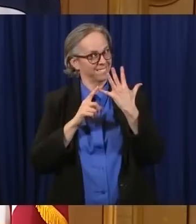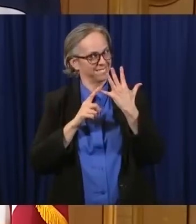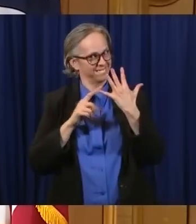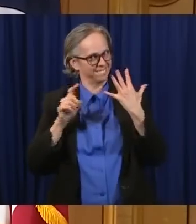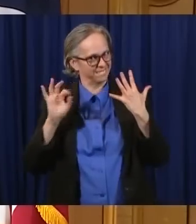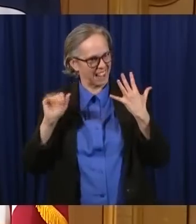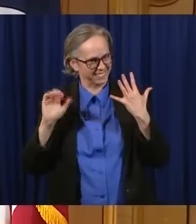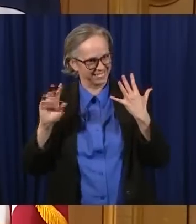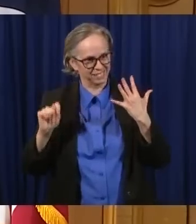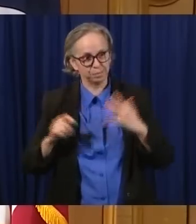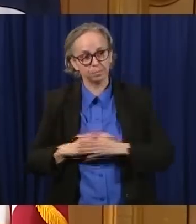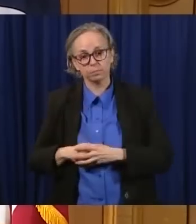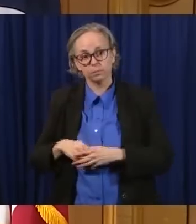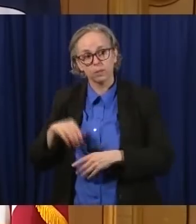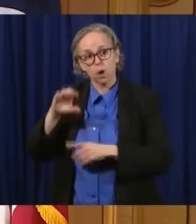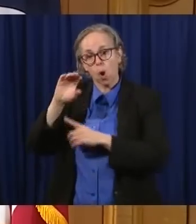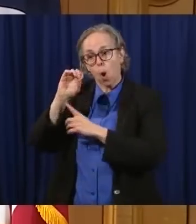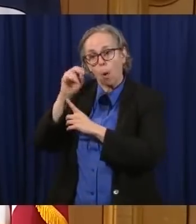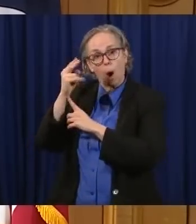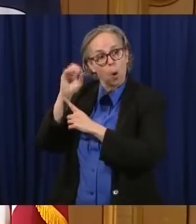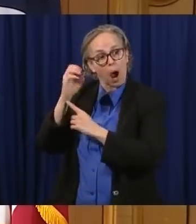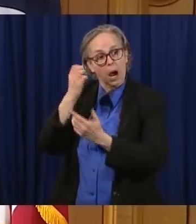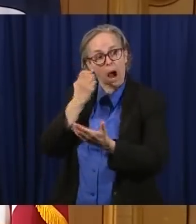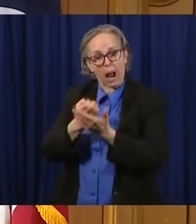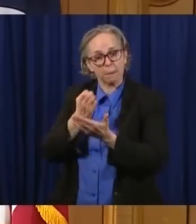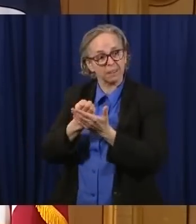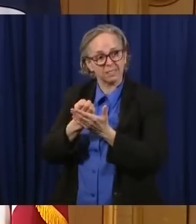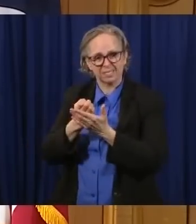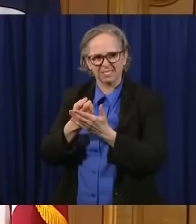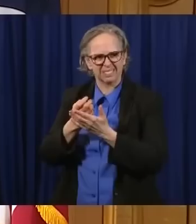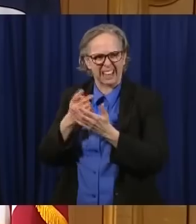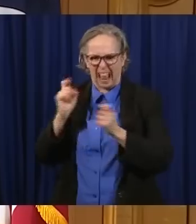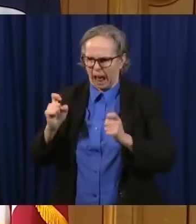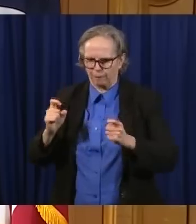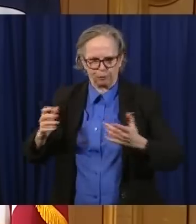IT'S FOR A PERIOD OF TIME. WE DON'T NOTE EXACT PERIOD OF